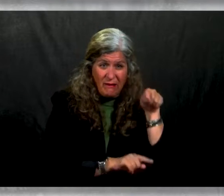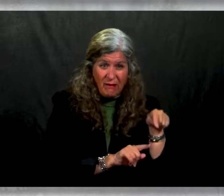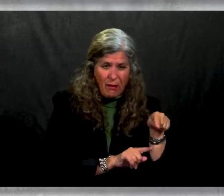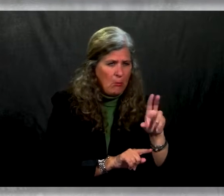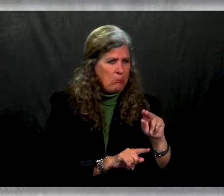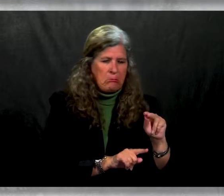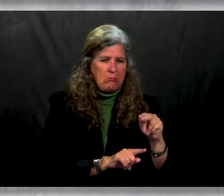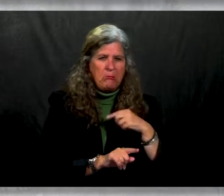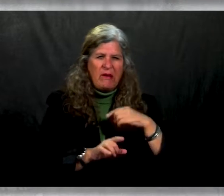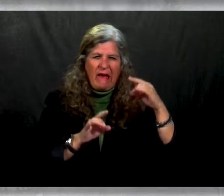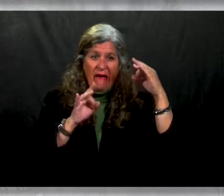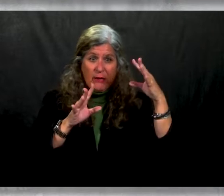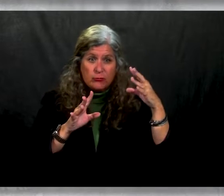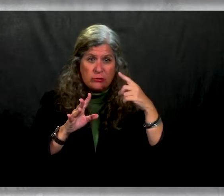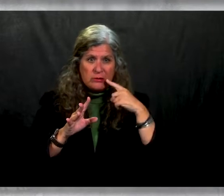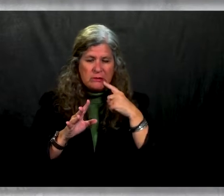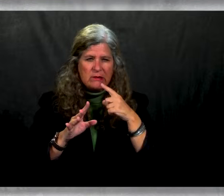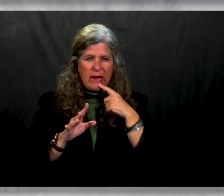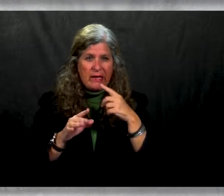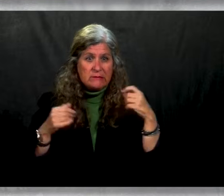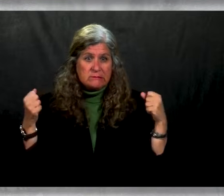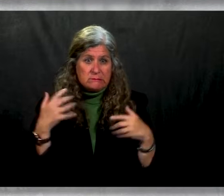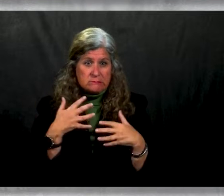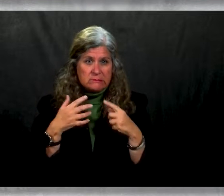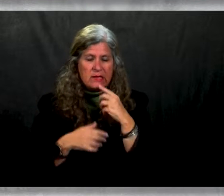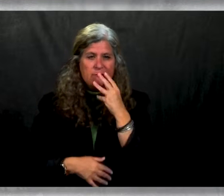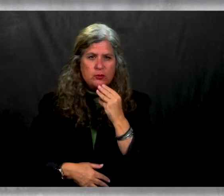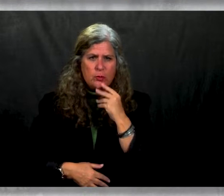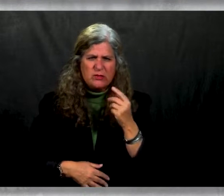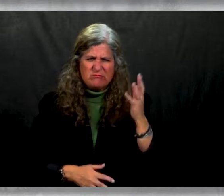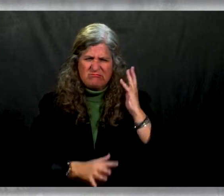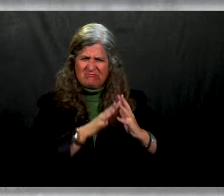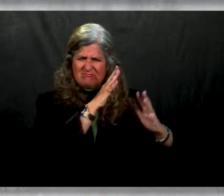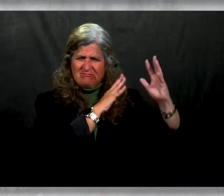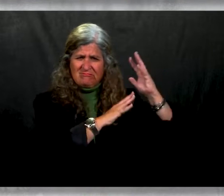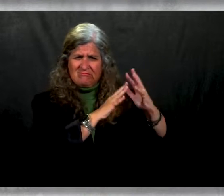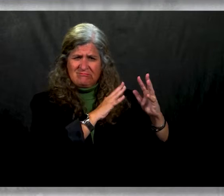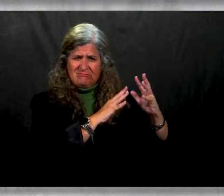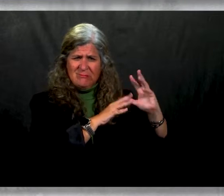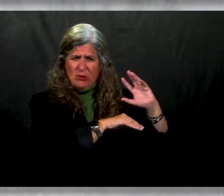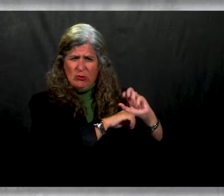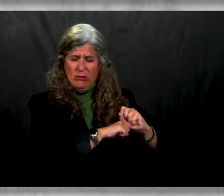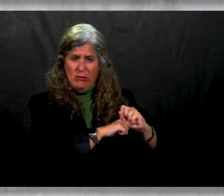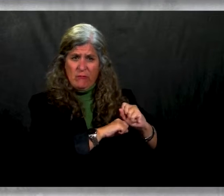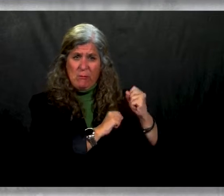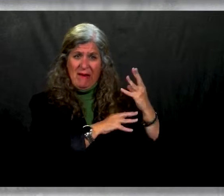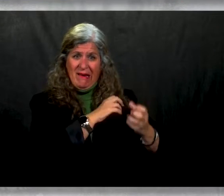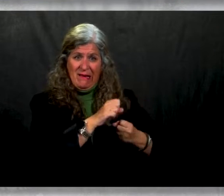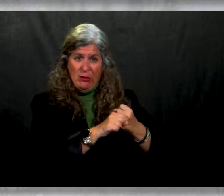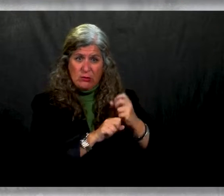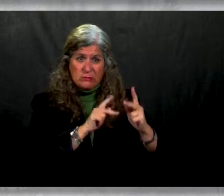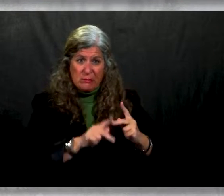to the Middle Ages. For centuries, being Jewish meant that you followed a religious tradition that provided a structure for everyday life